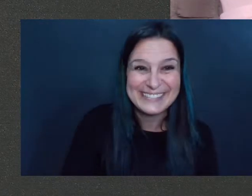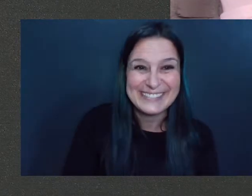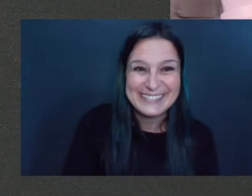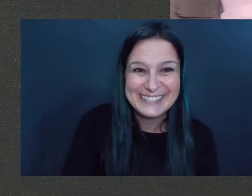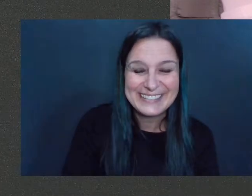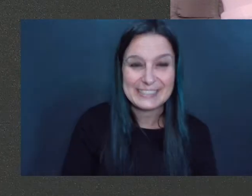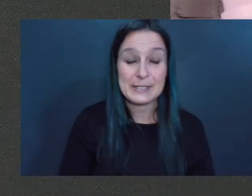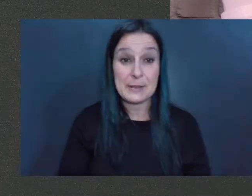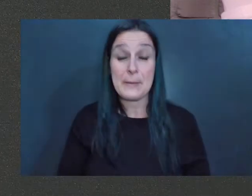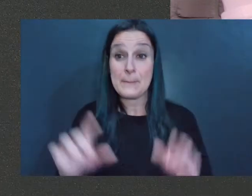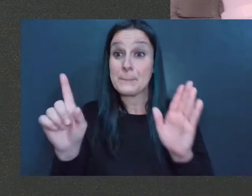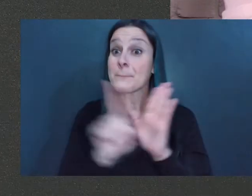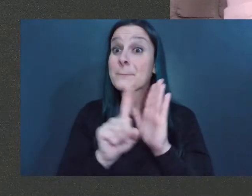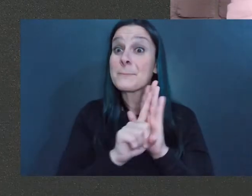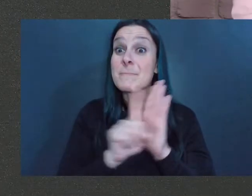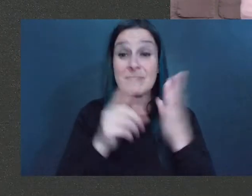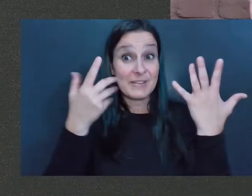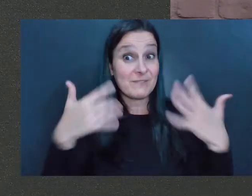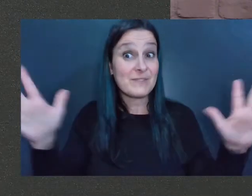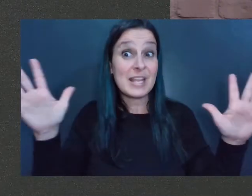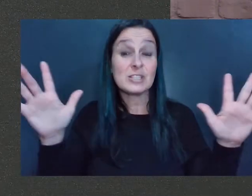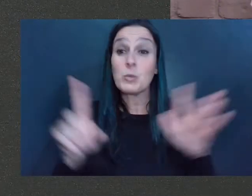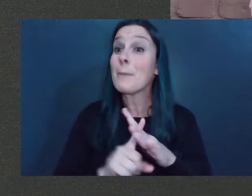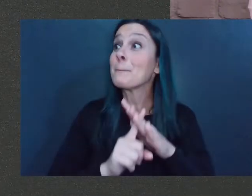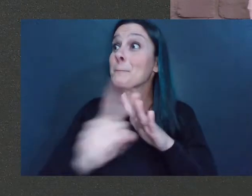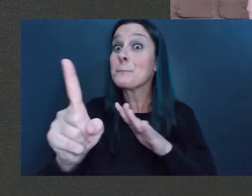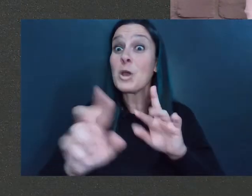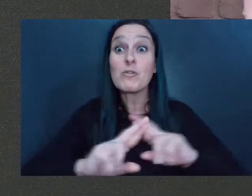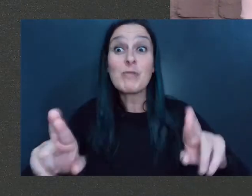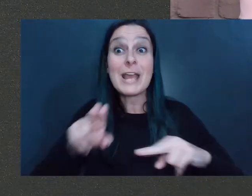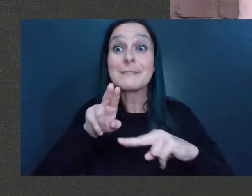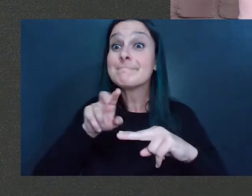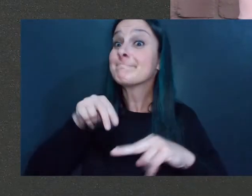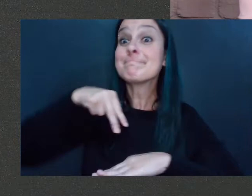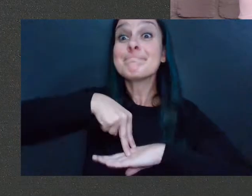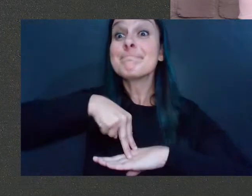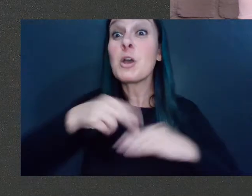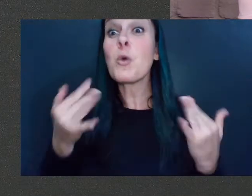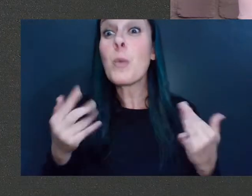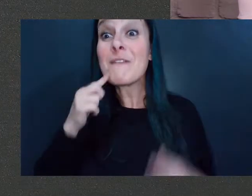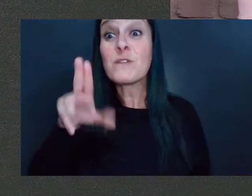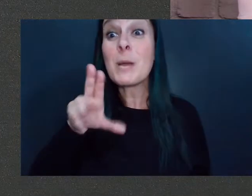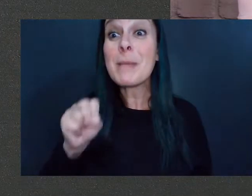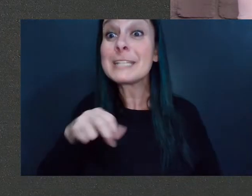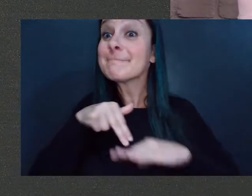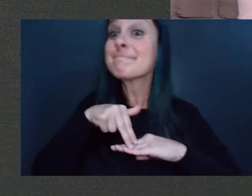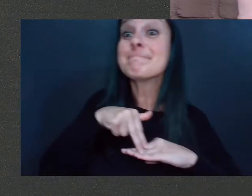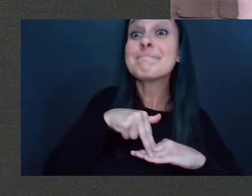When the bell rings, he'll run out to wait for the bus. All the kids are running out.